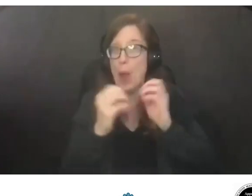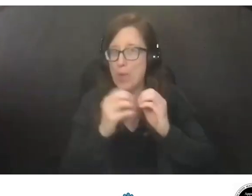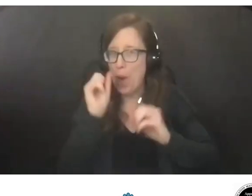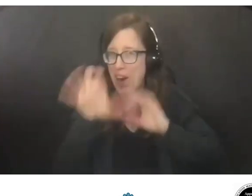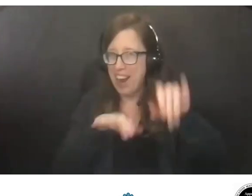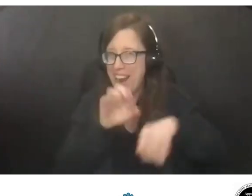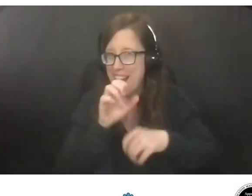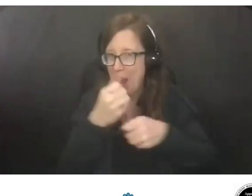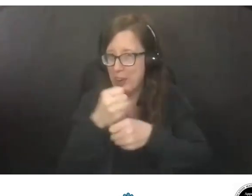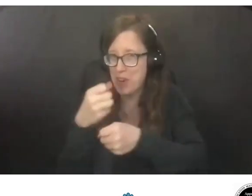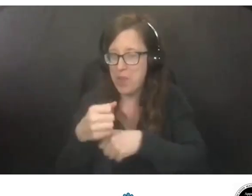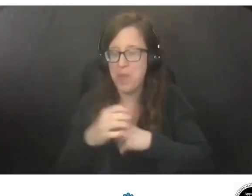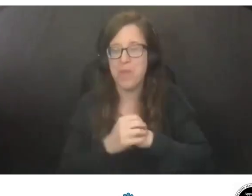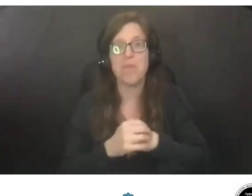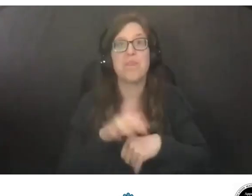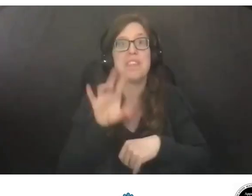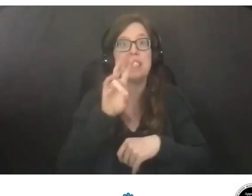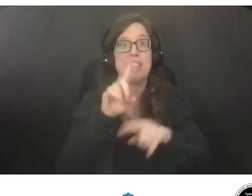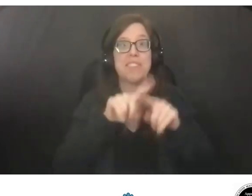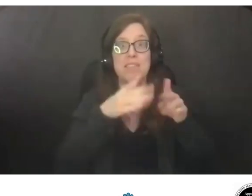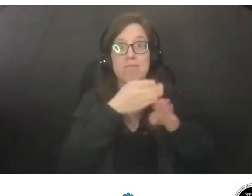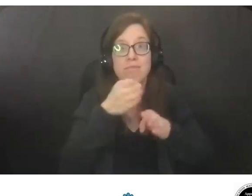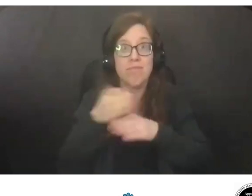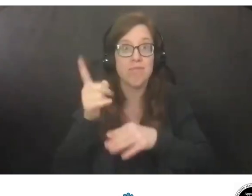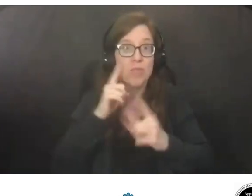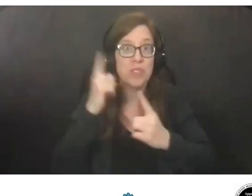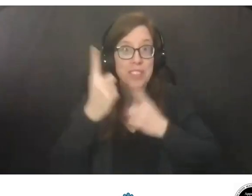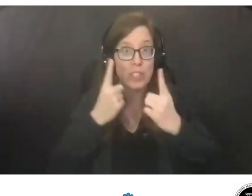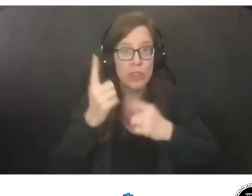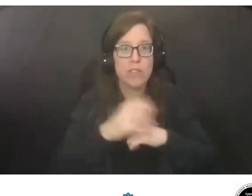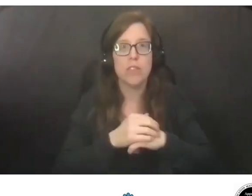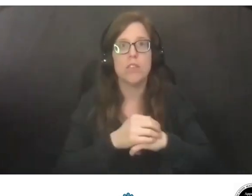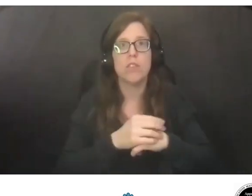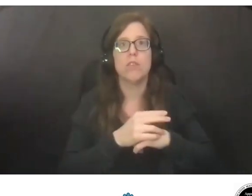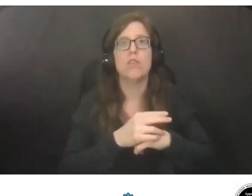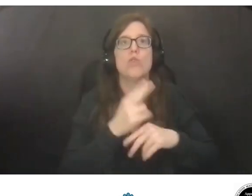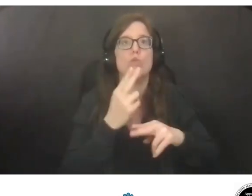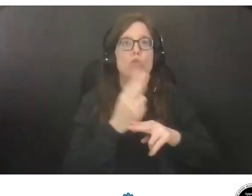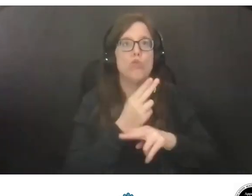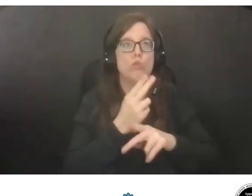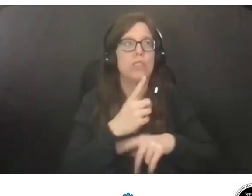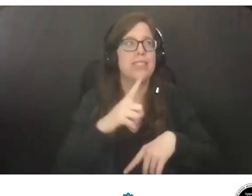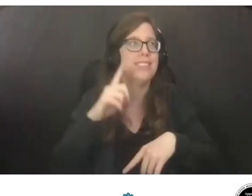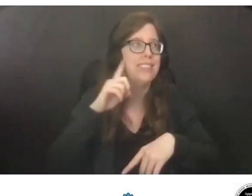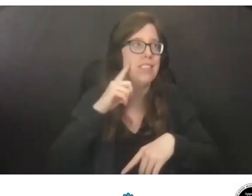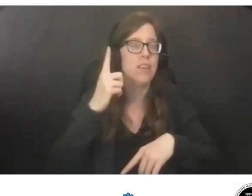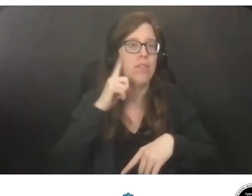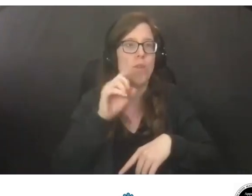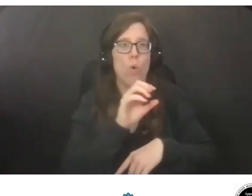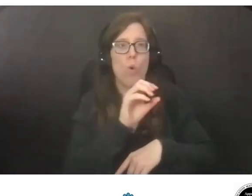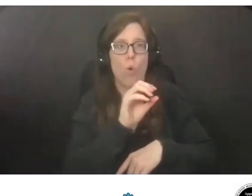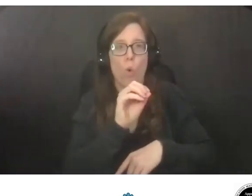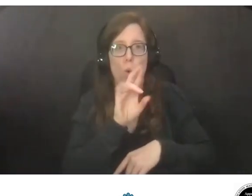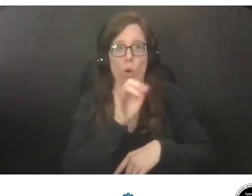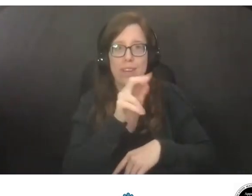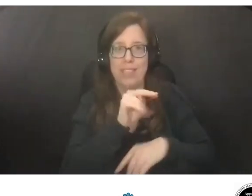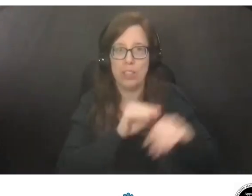for you. So the seven areas for consideration are Using Hearing for Orientation and Travel,